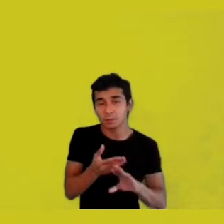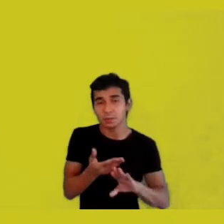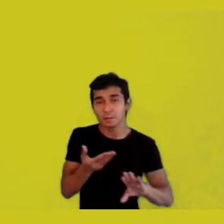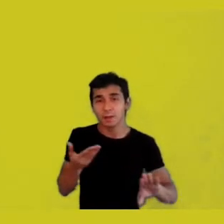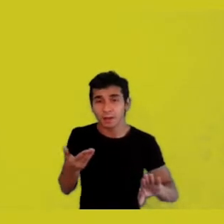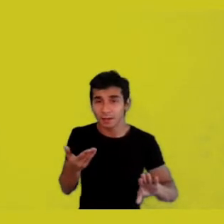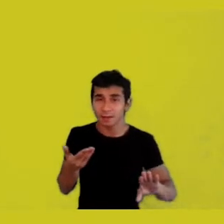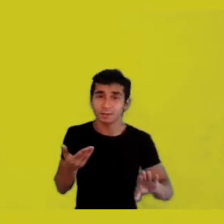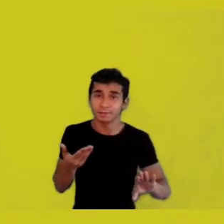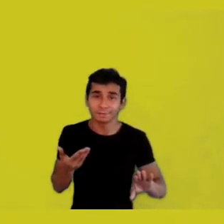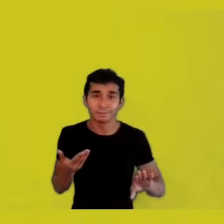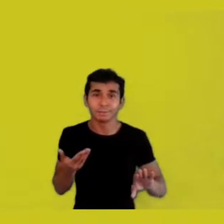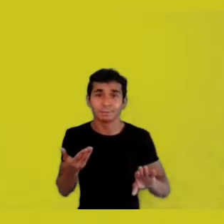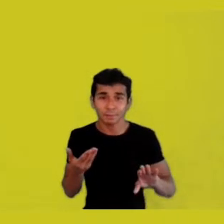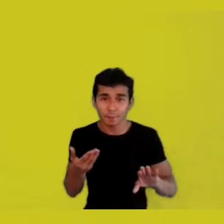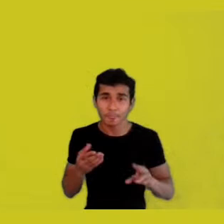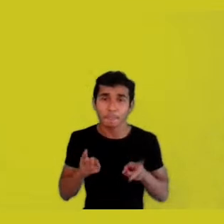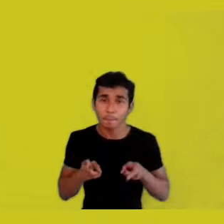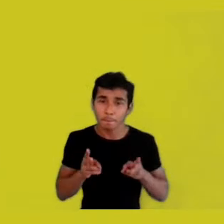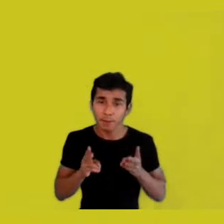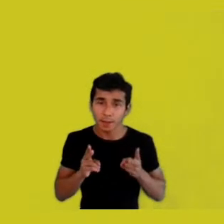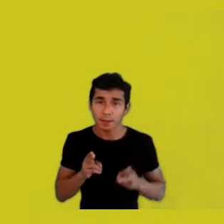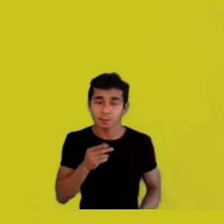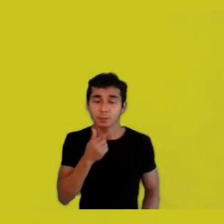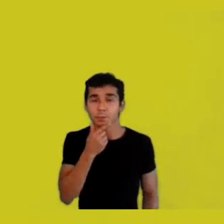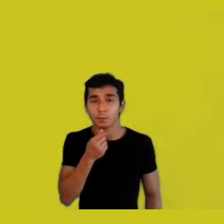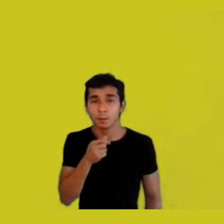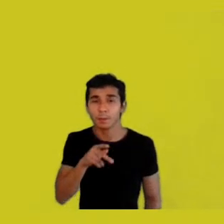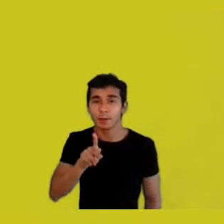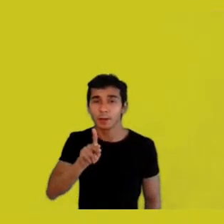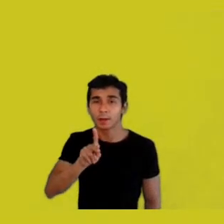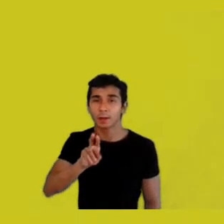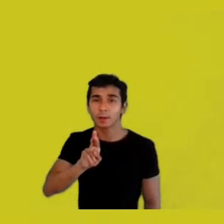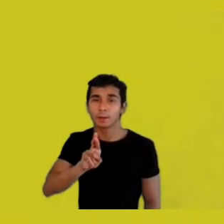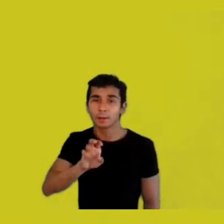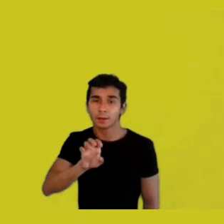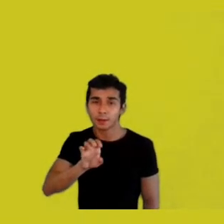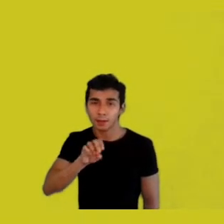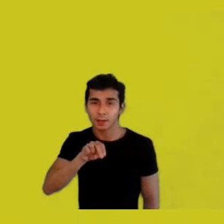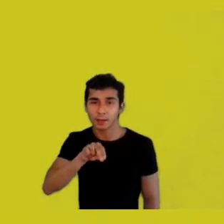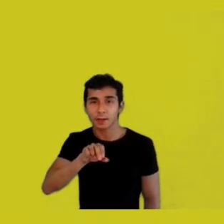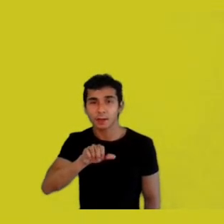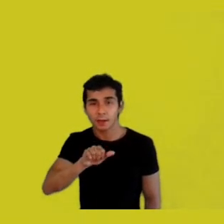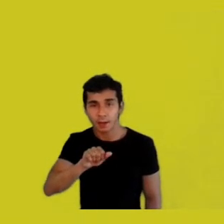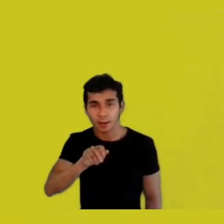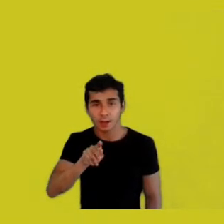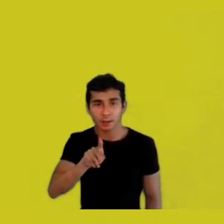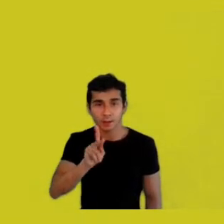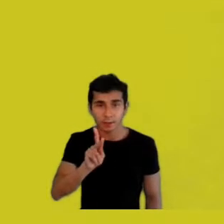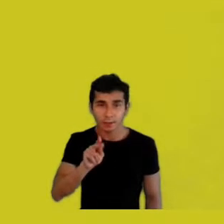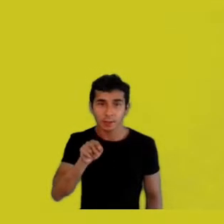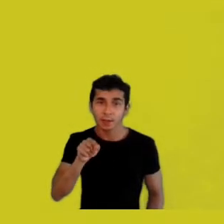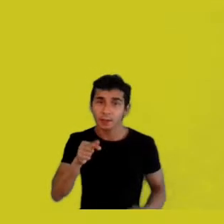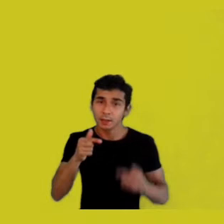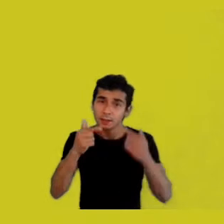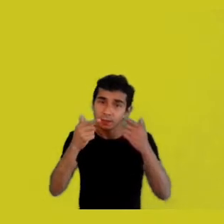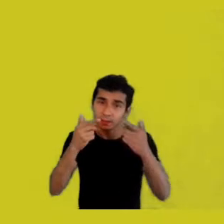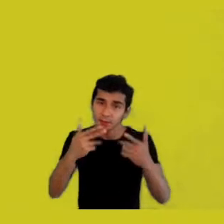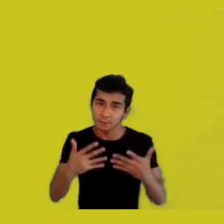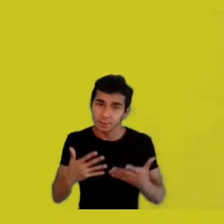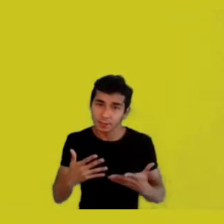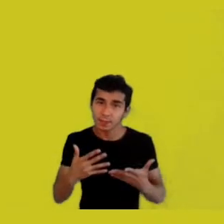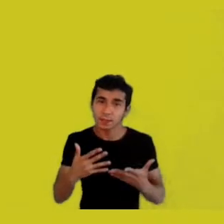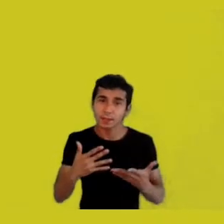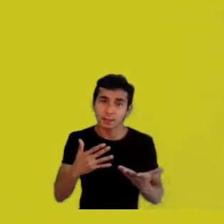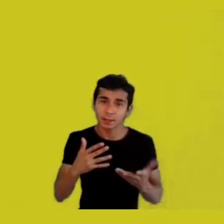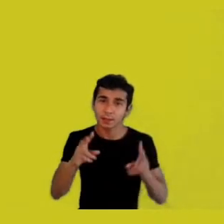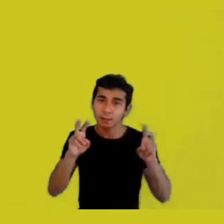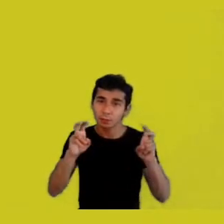The very name Krenak, Krenak talks about it: head, Earth, head and Earth.